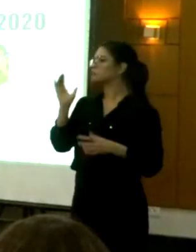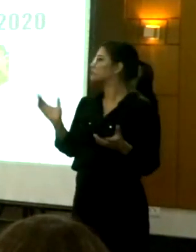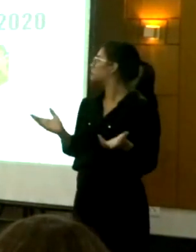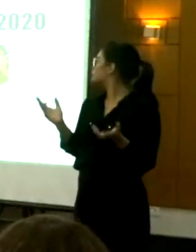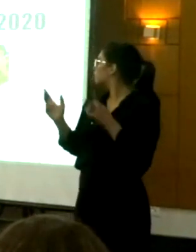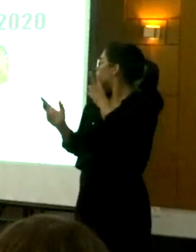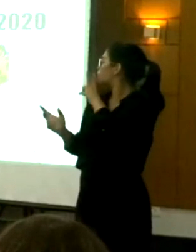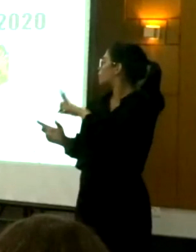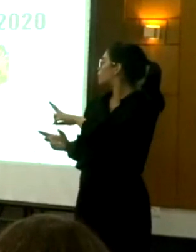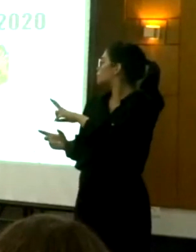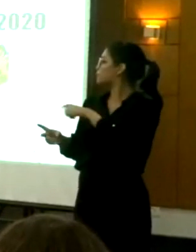this transformation